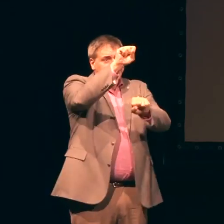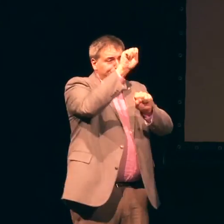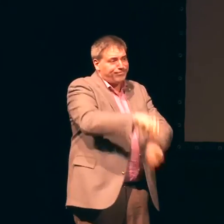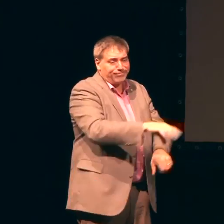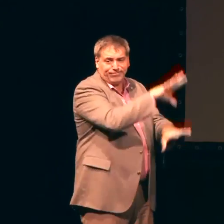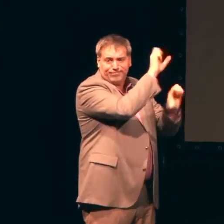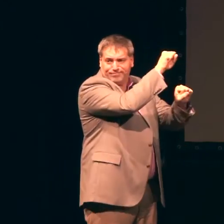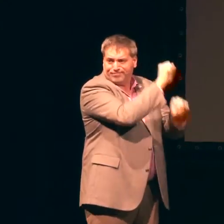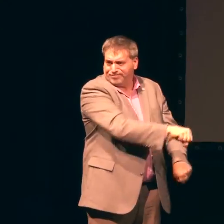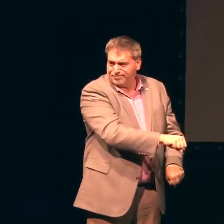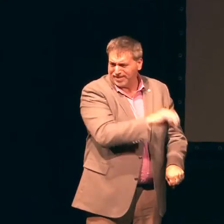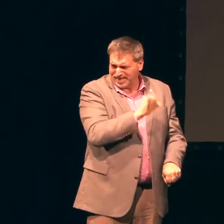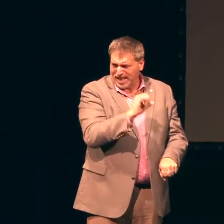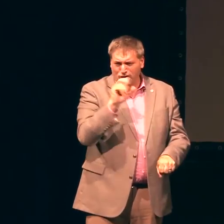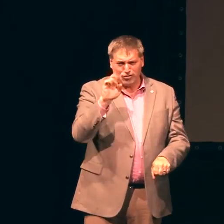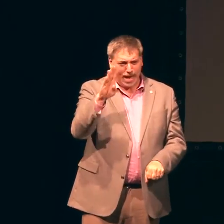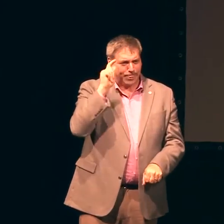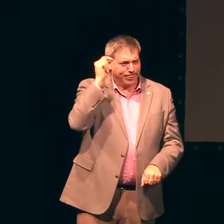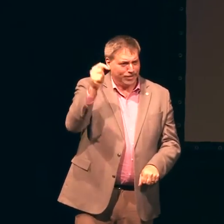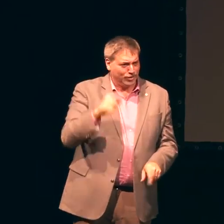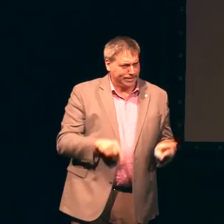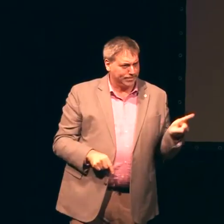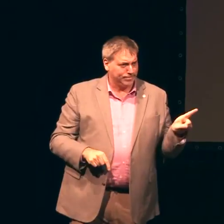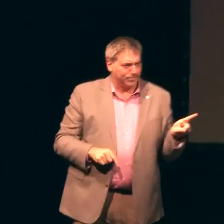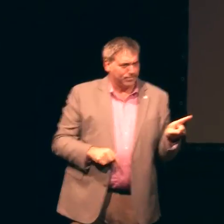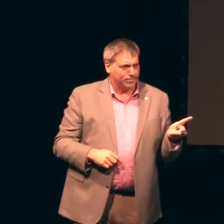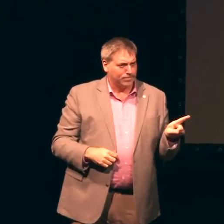we just drag you down. That's what crab theory